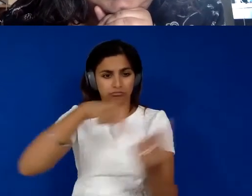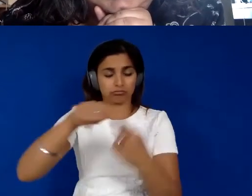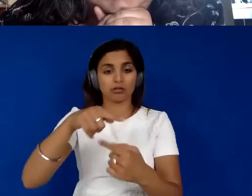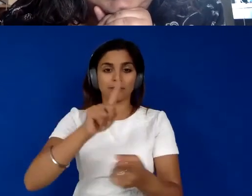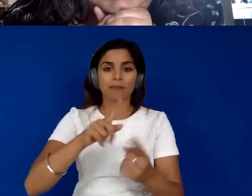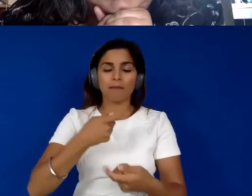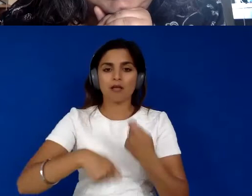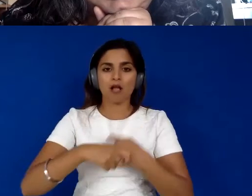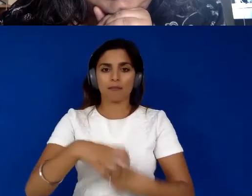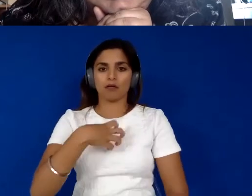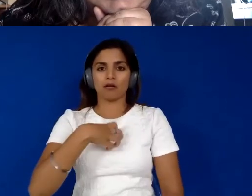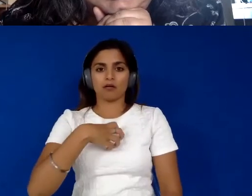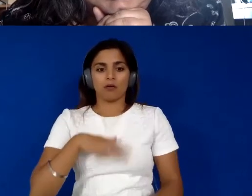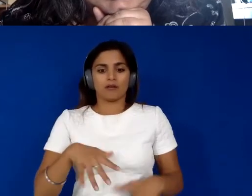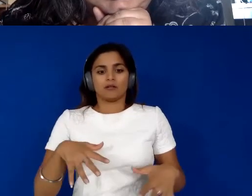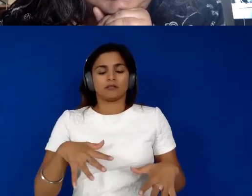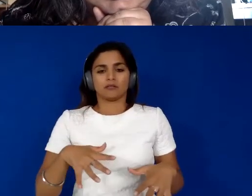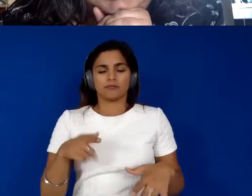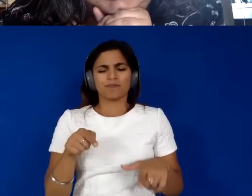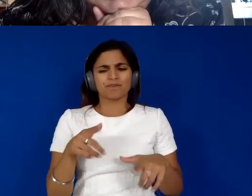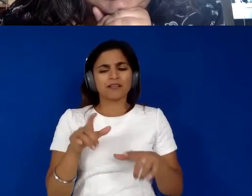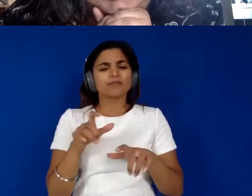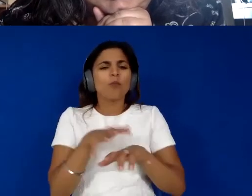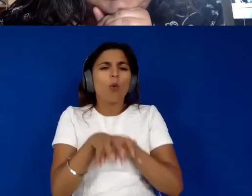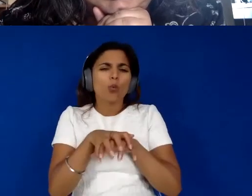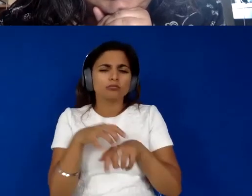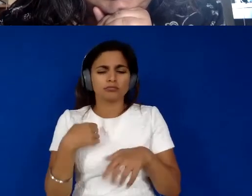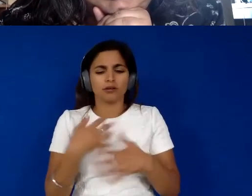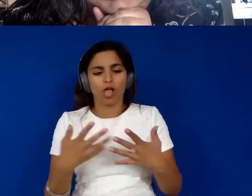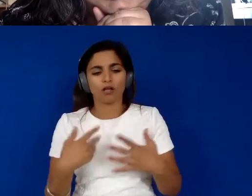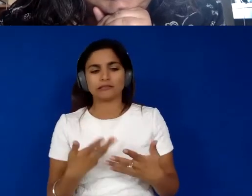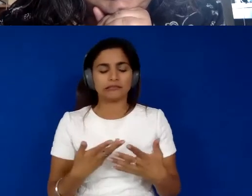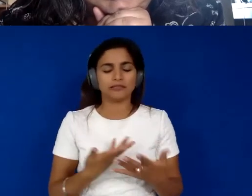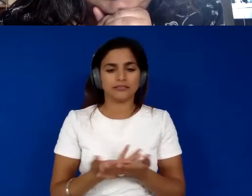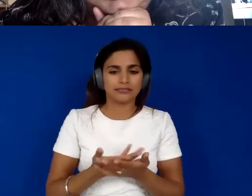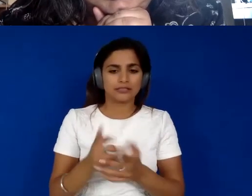the awkward line I've been towing and it's, it's very difficult actually